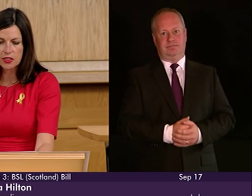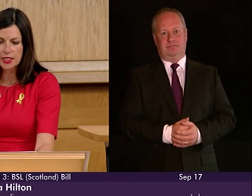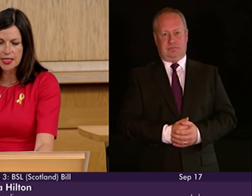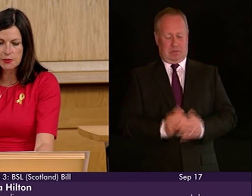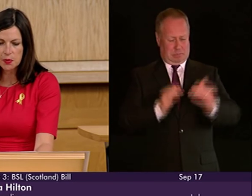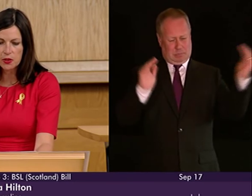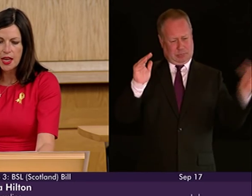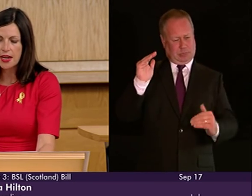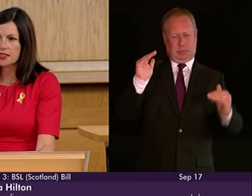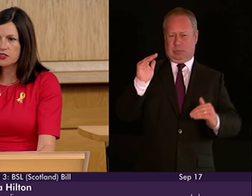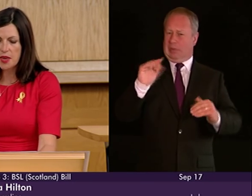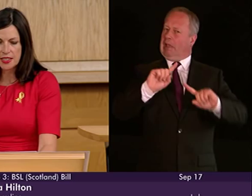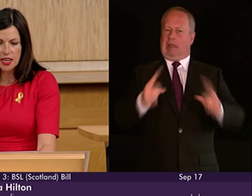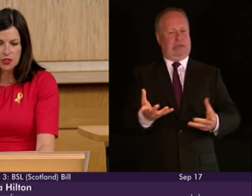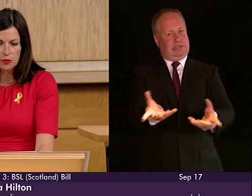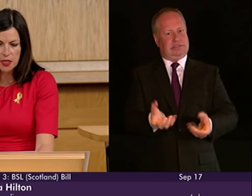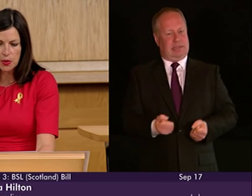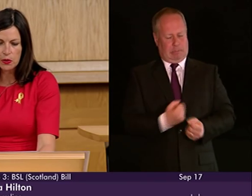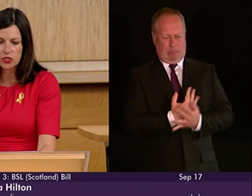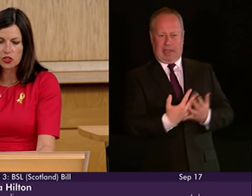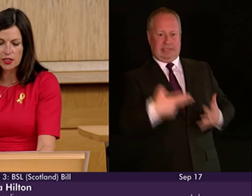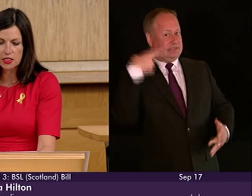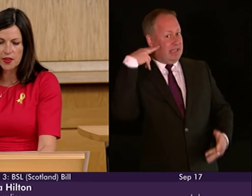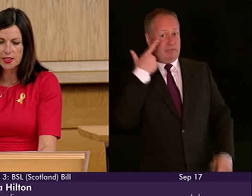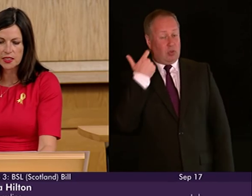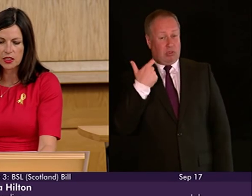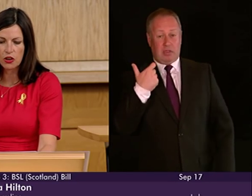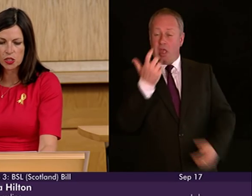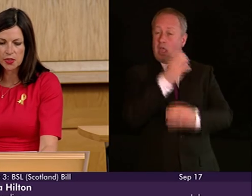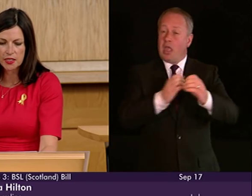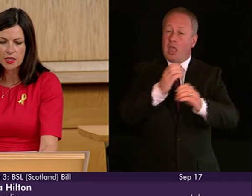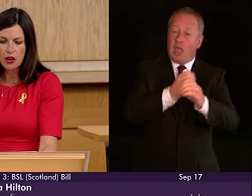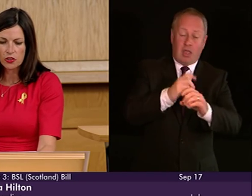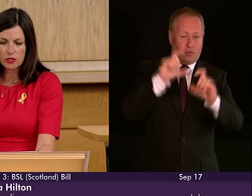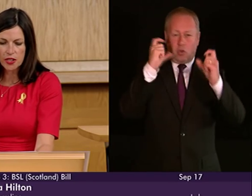is unacceptable and leaves many deaf young people struggling to find a decent college or